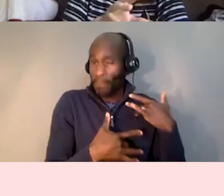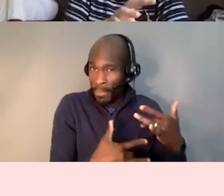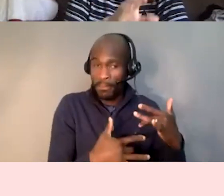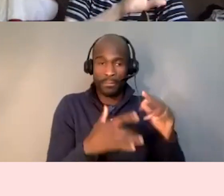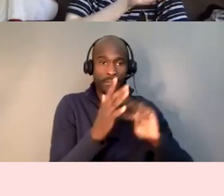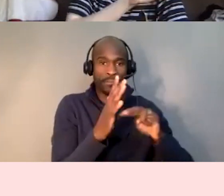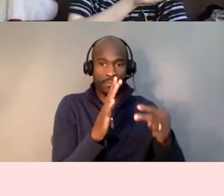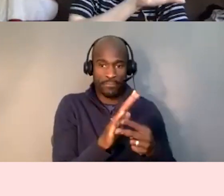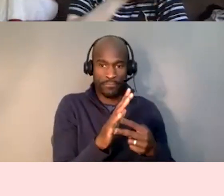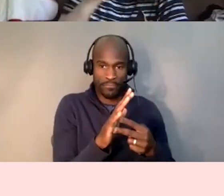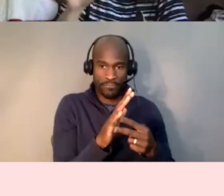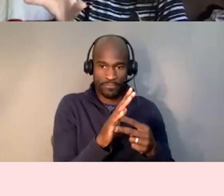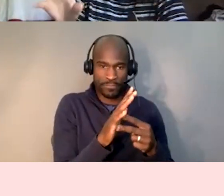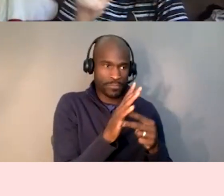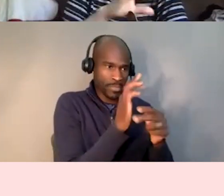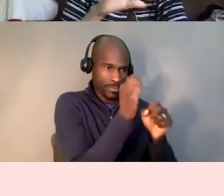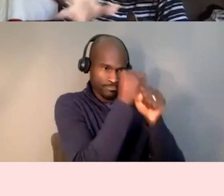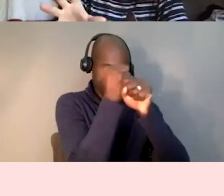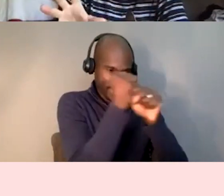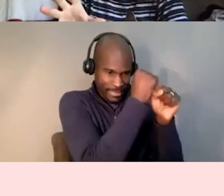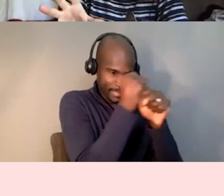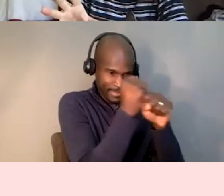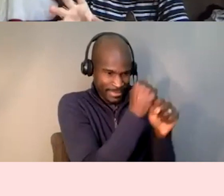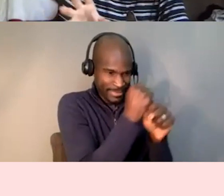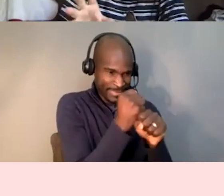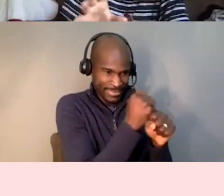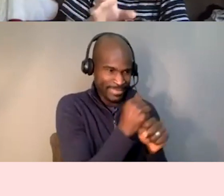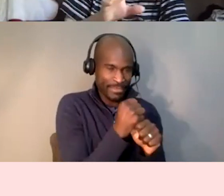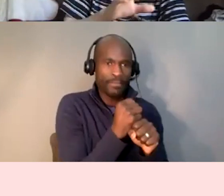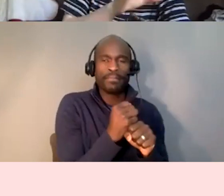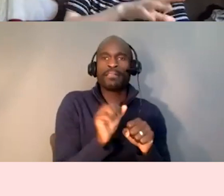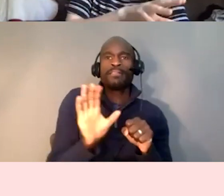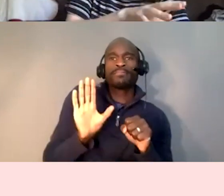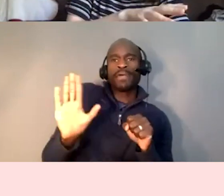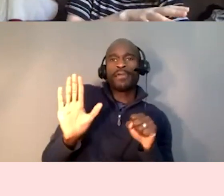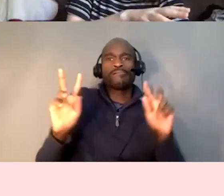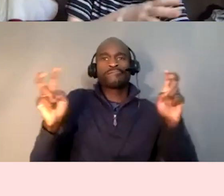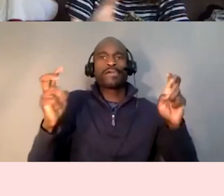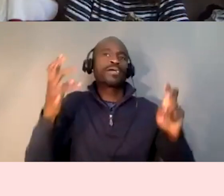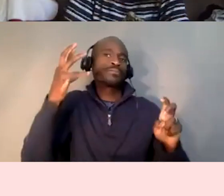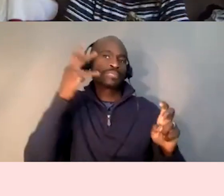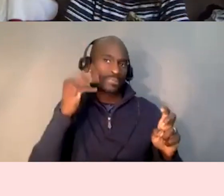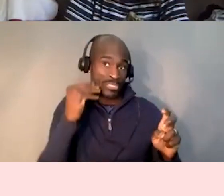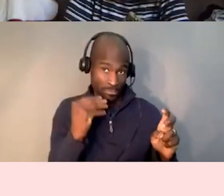part where you're creating the experience. UX research is just what it sounds like,